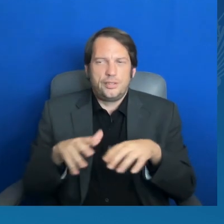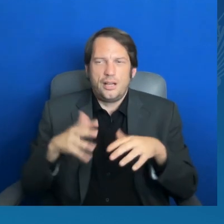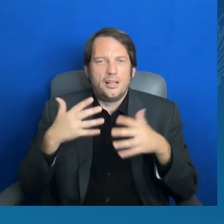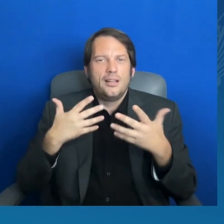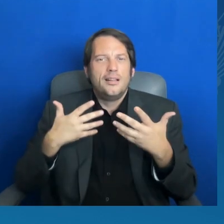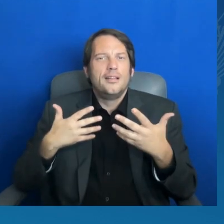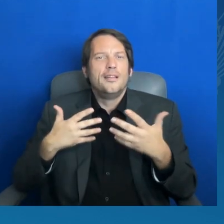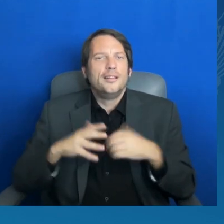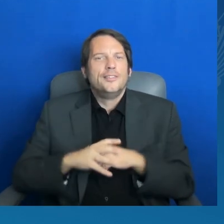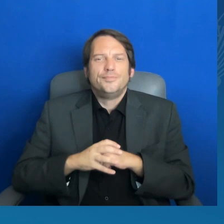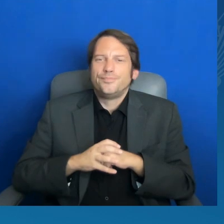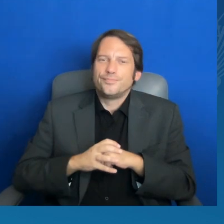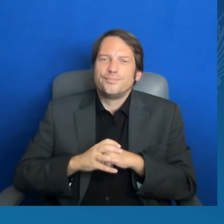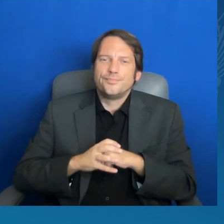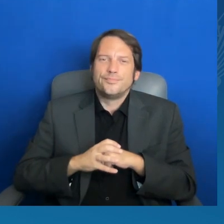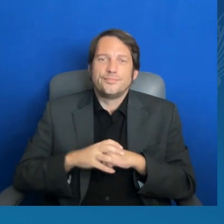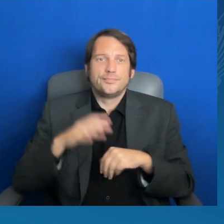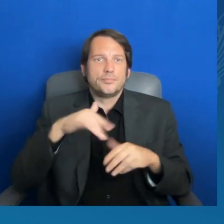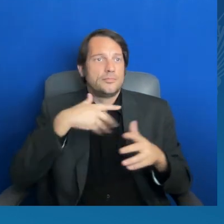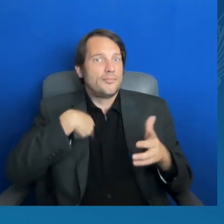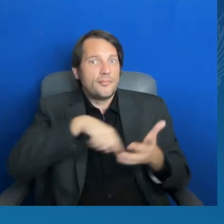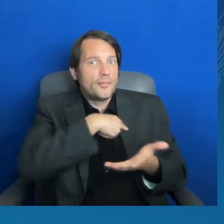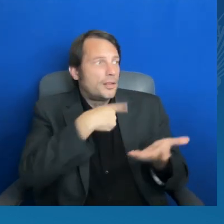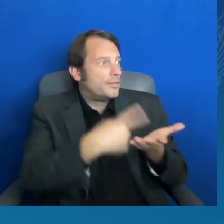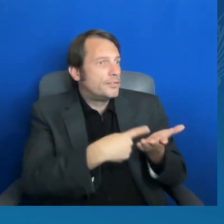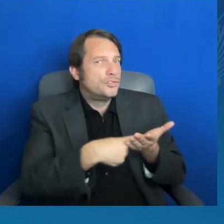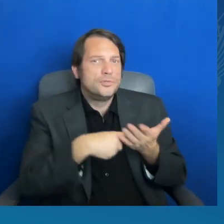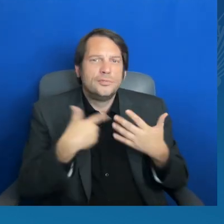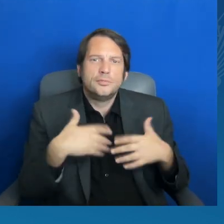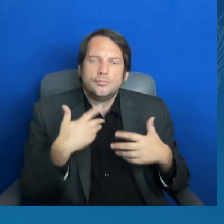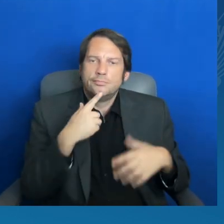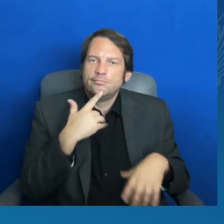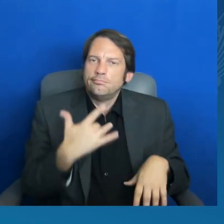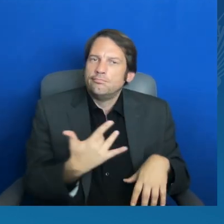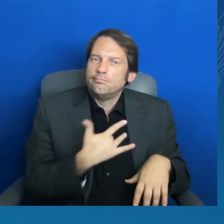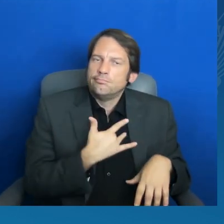So, I first want to hand it over to Brenda Mitchell from Illinois. Brenda.